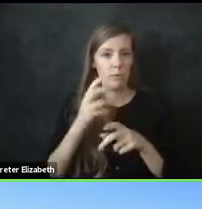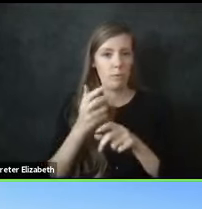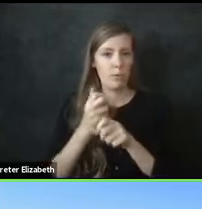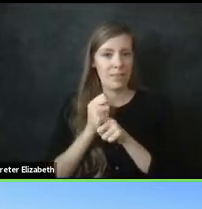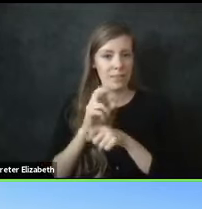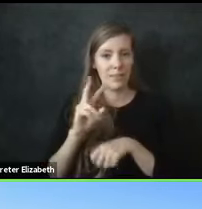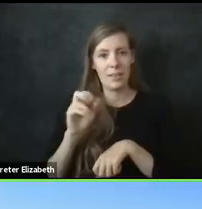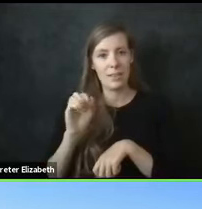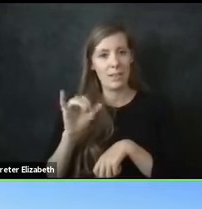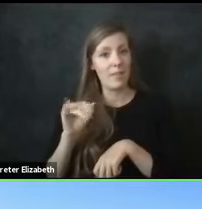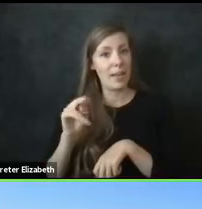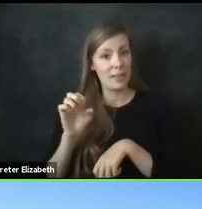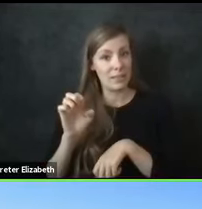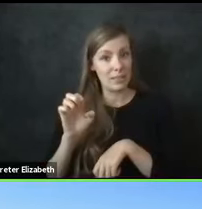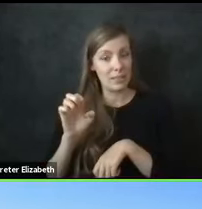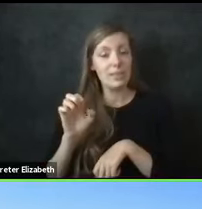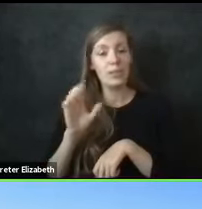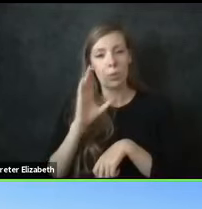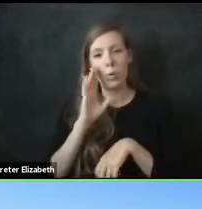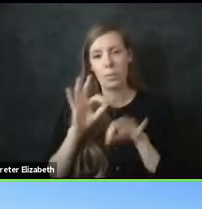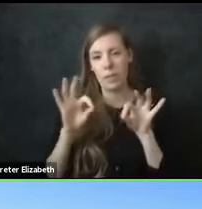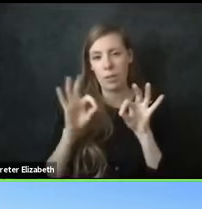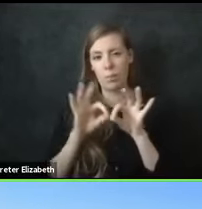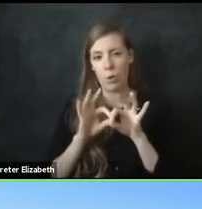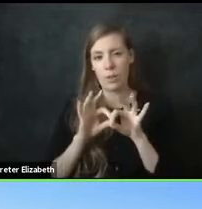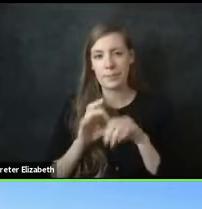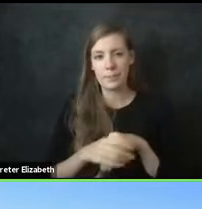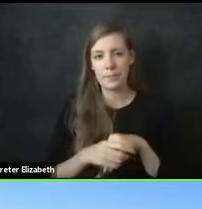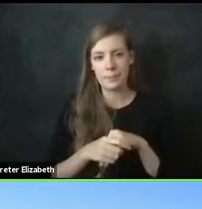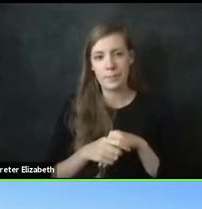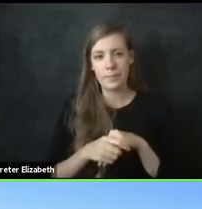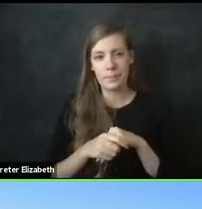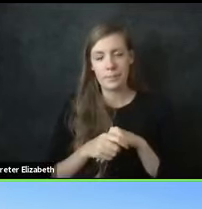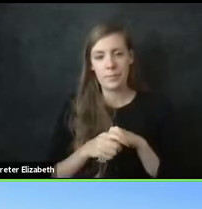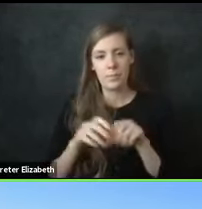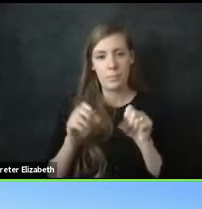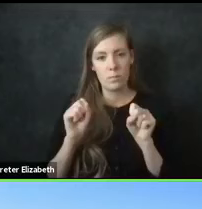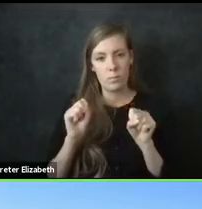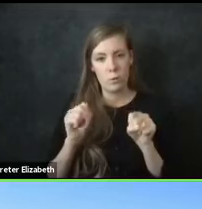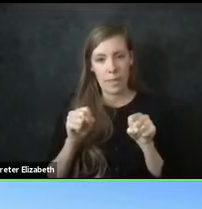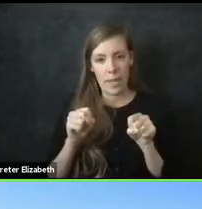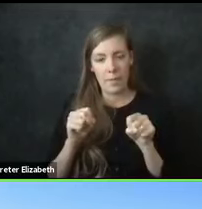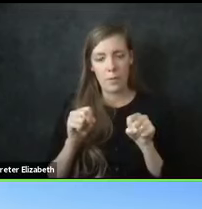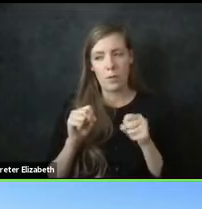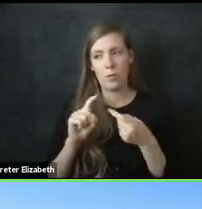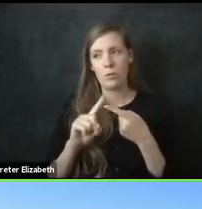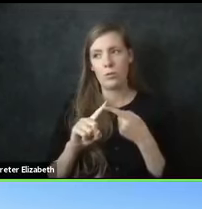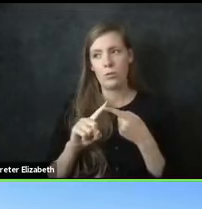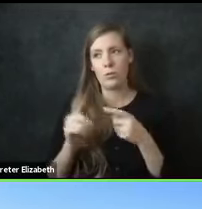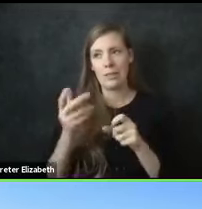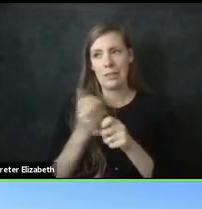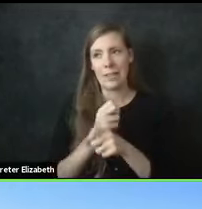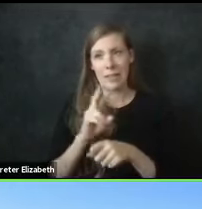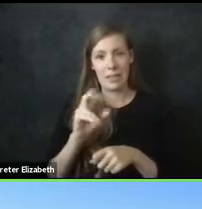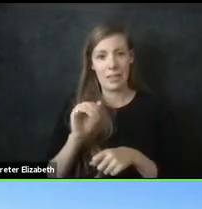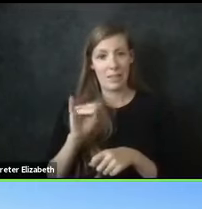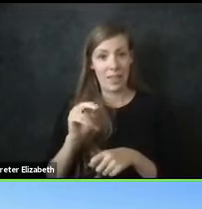And so it's going to be important to be able to get the vaccine at different locations.